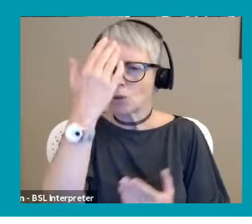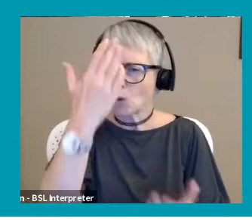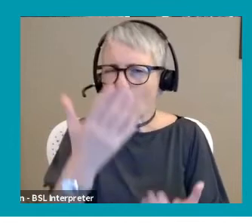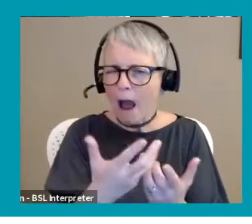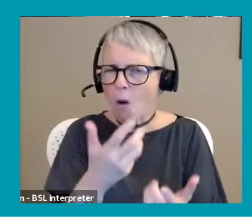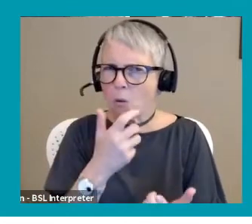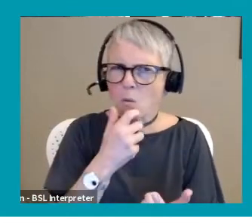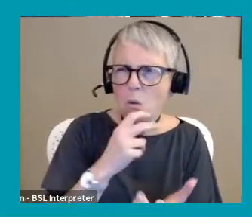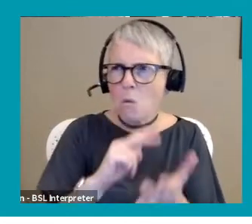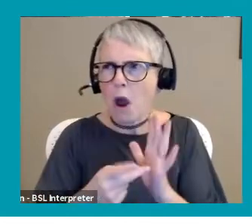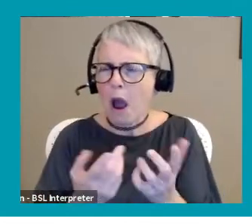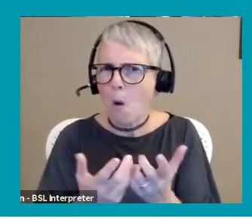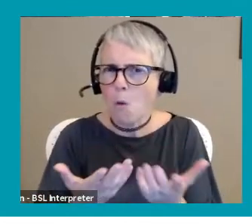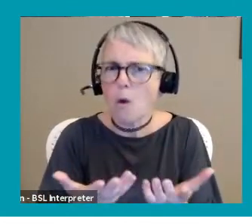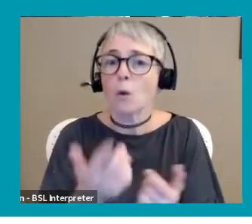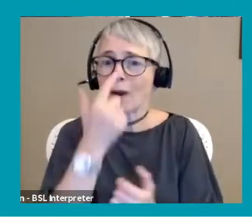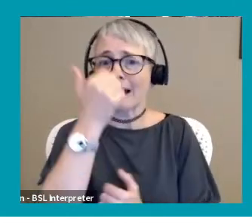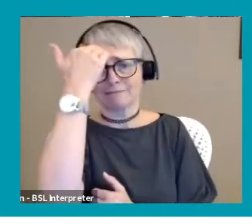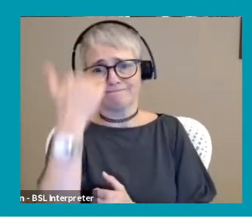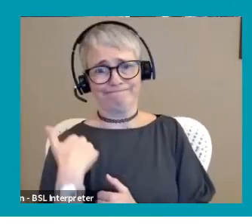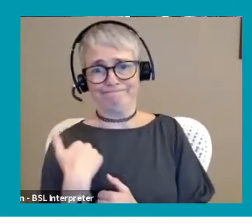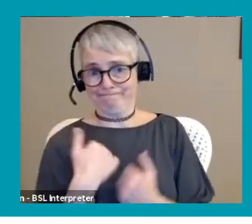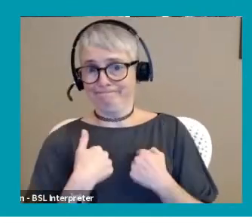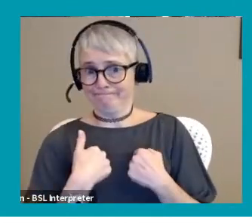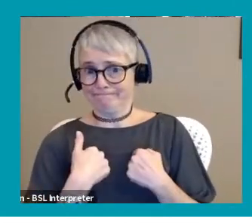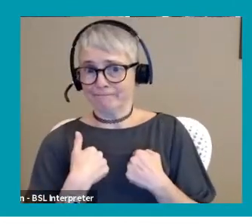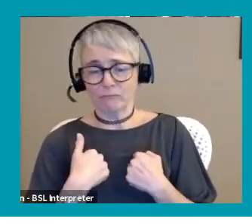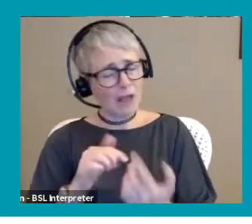reach out to us because we're happy to do a one-to-one tailored session.